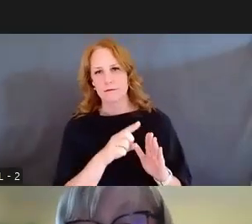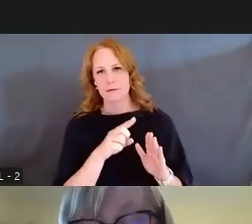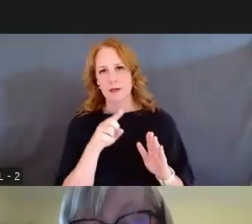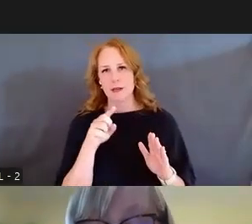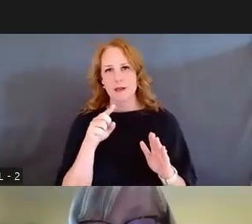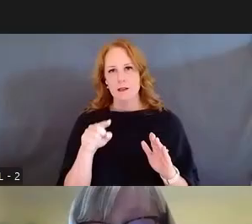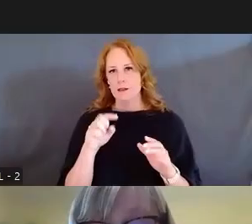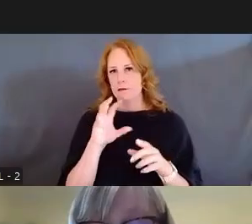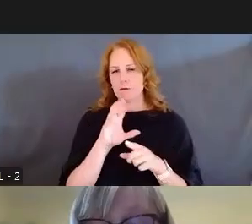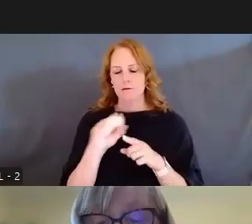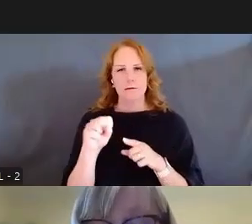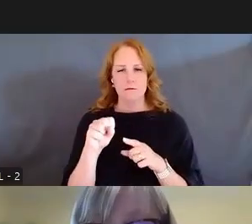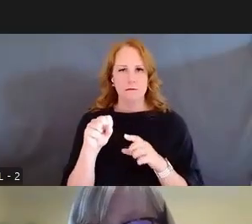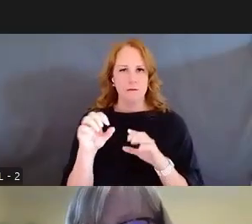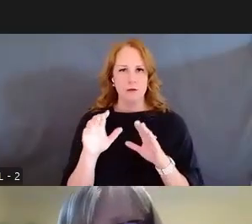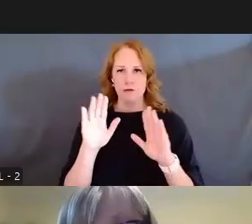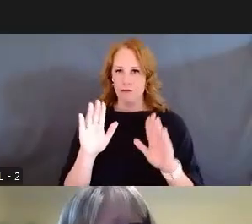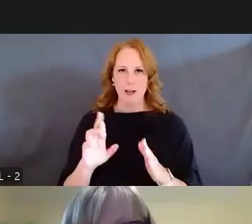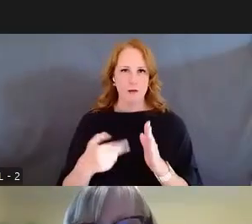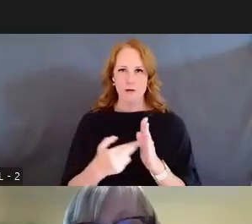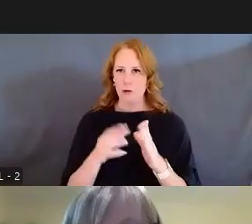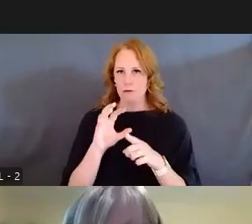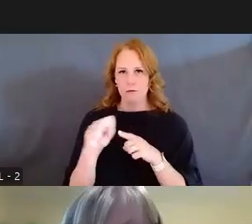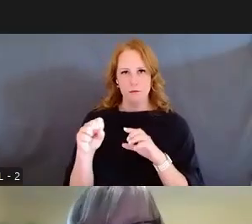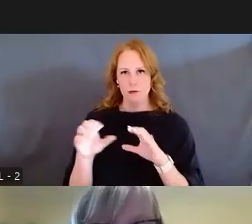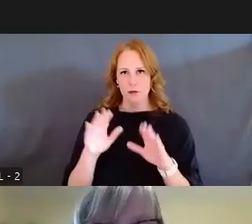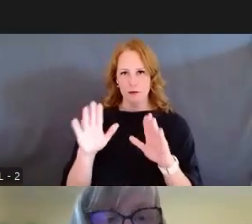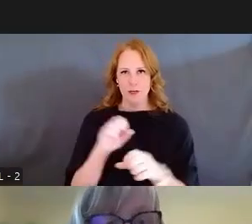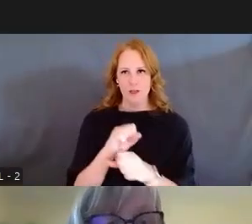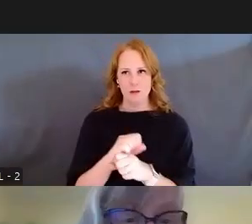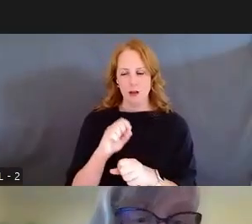park. He's uh one of the most productive members of his team. Don't tell them I said that. Um,